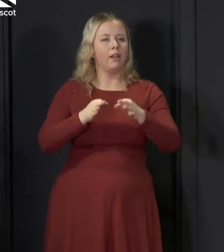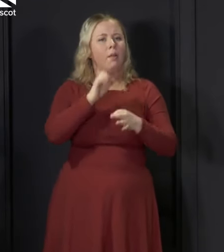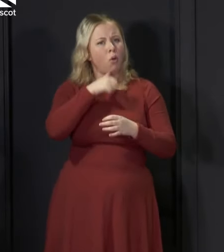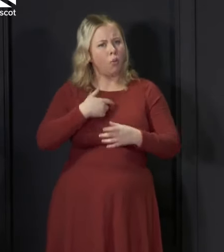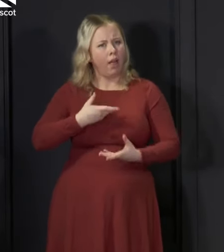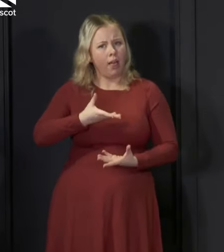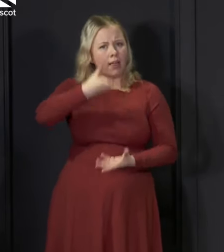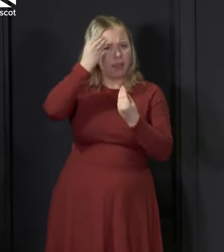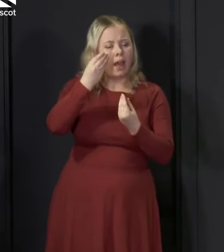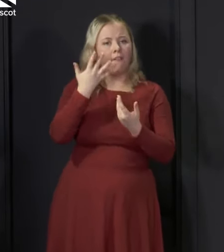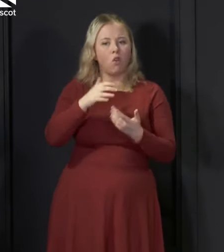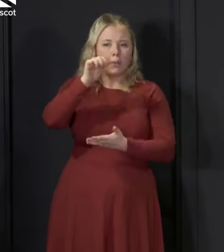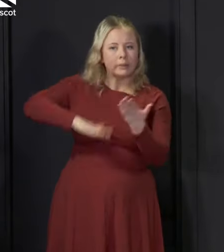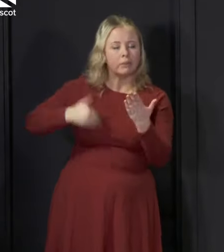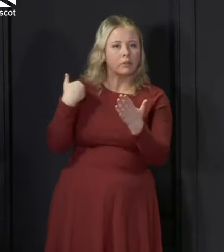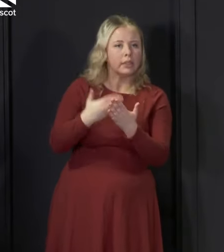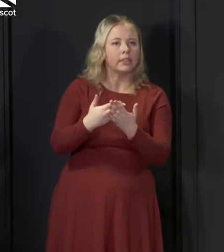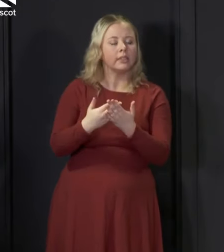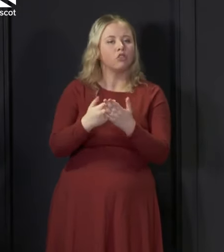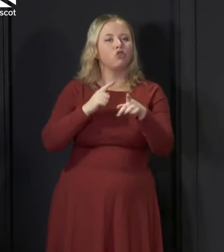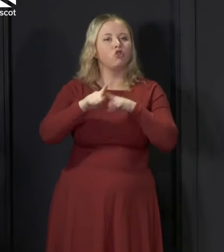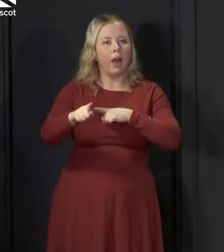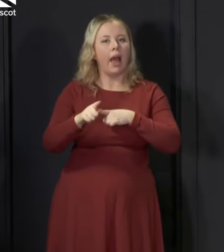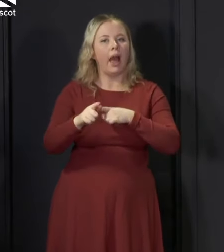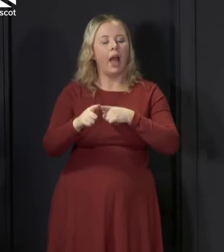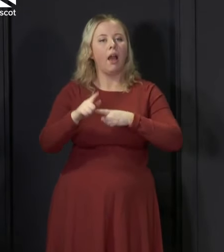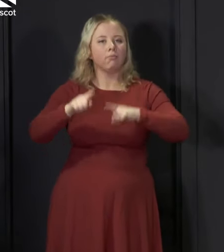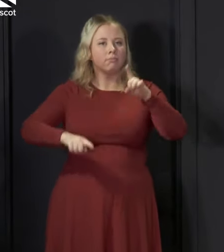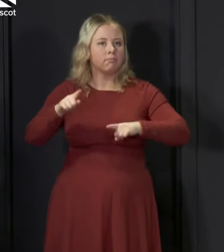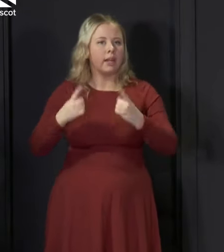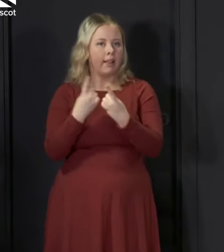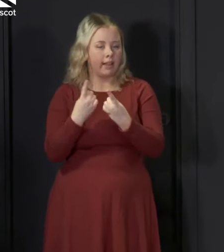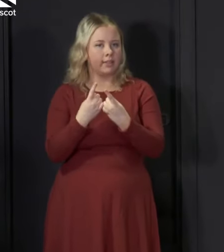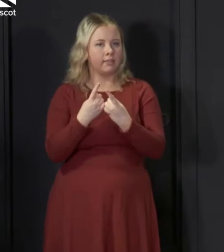learn from experience, so it is an ongoing process, and as you say, as we learn about